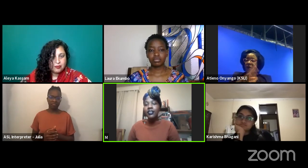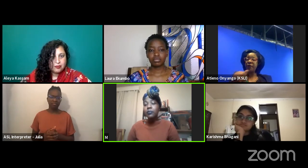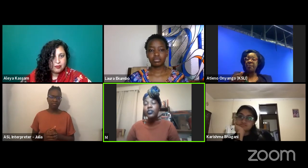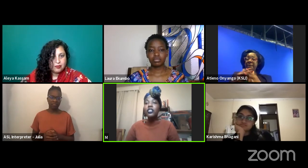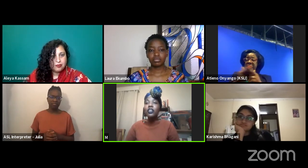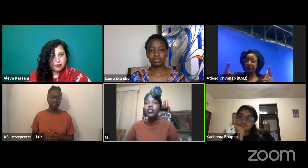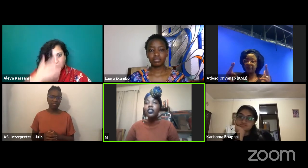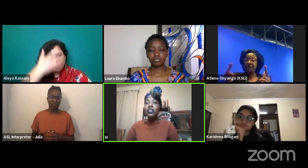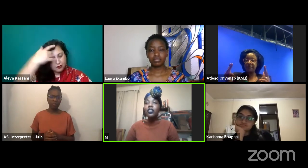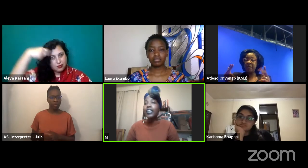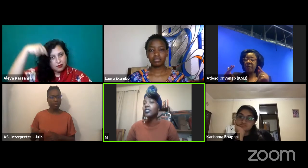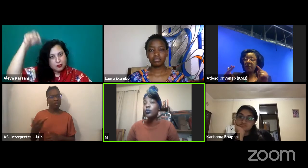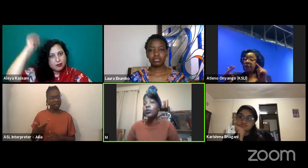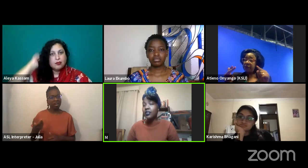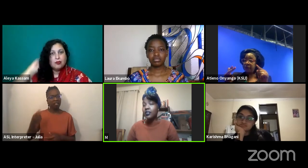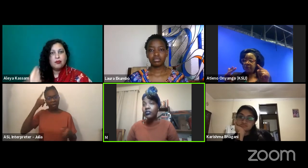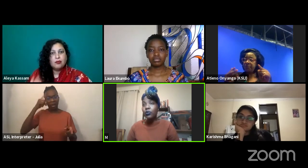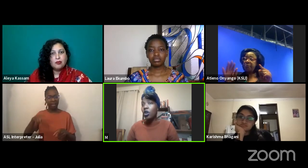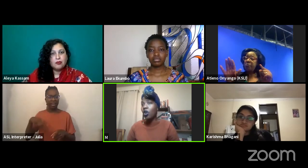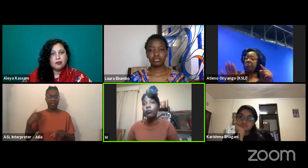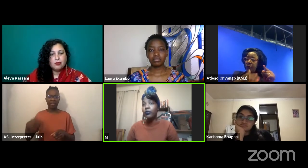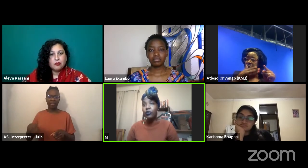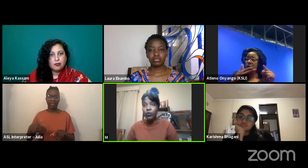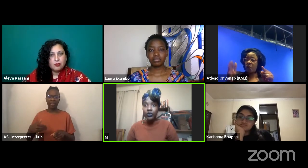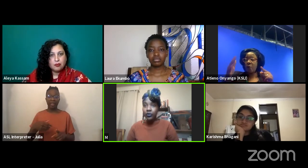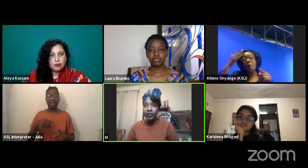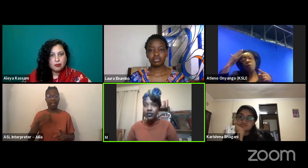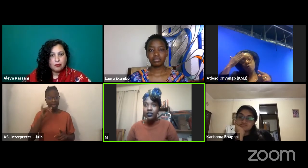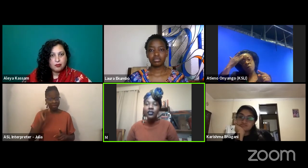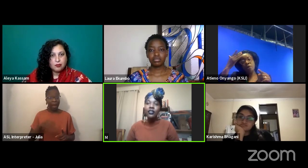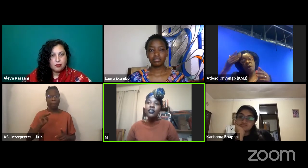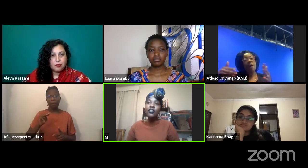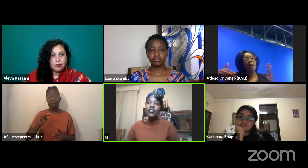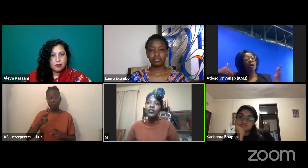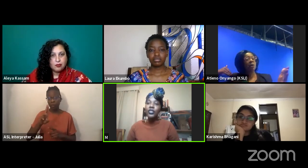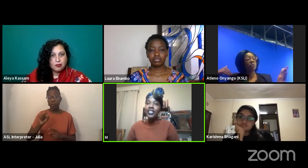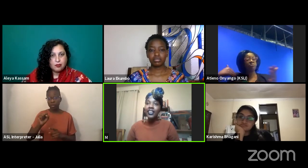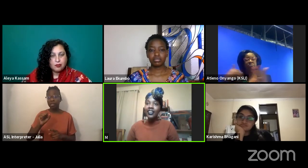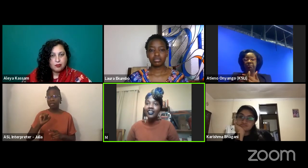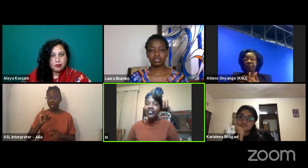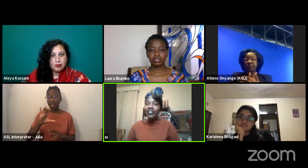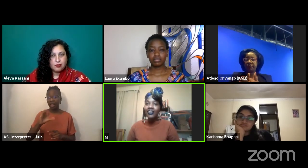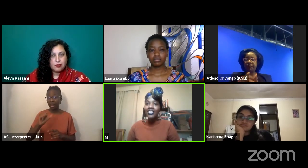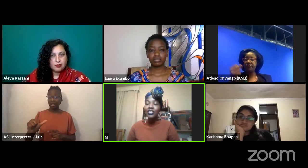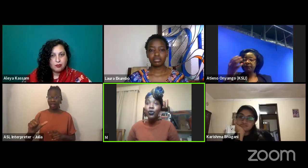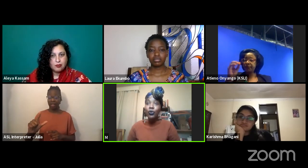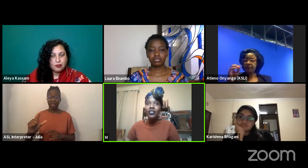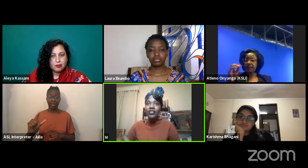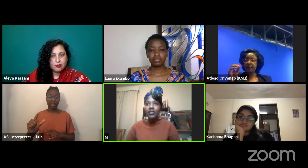this particular musical has known itself long before we knew it. So we're just kinda slowly starting